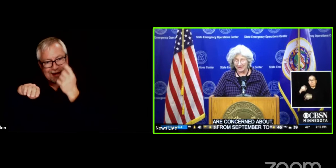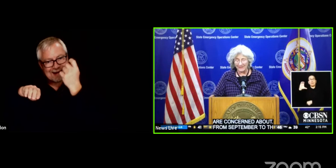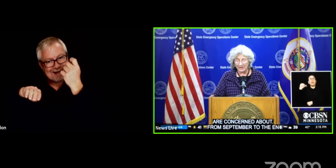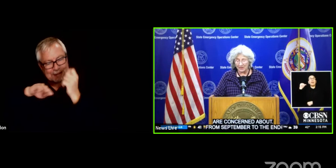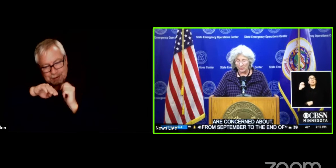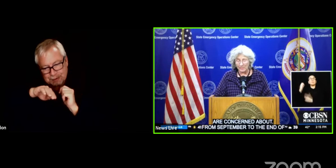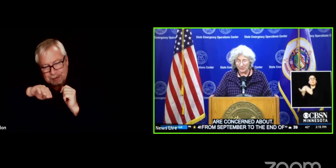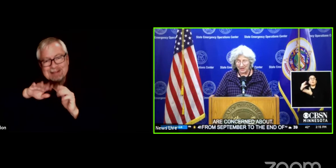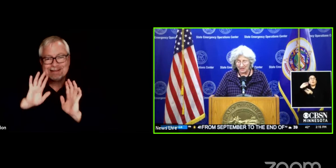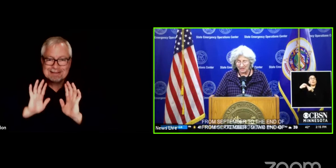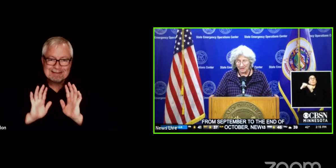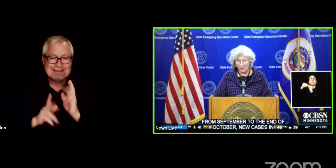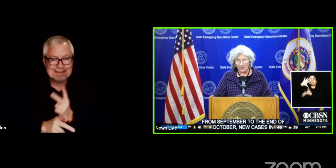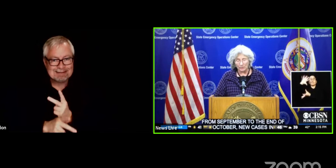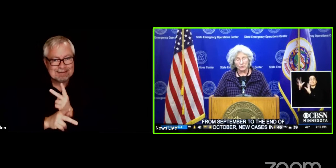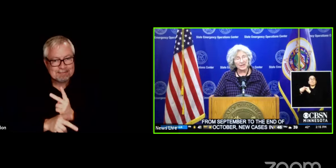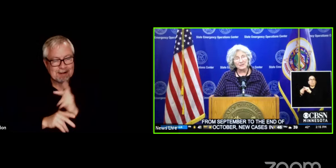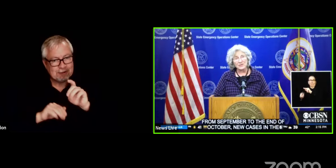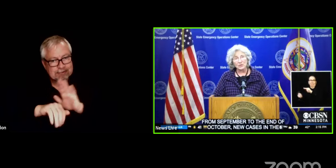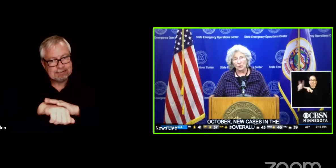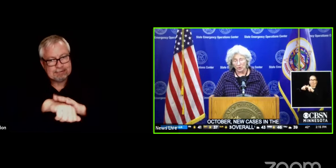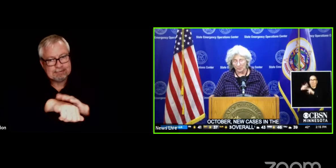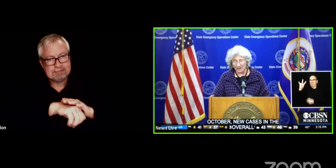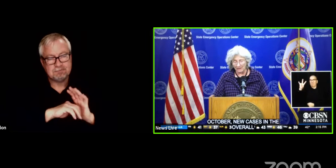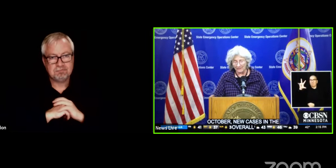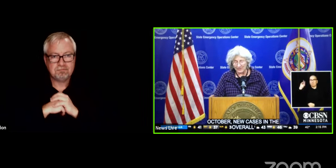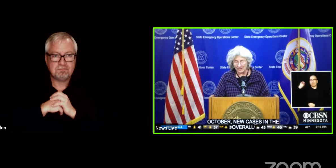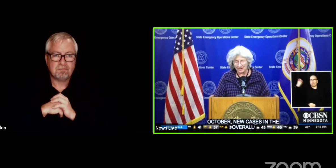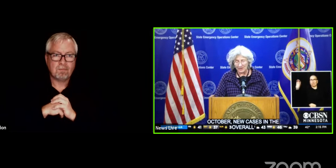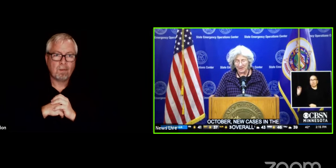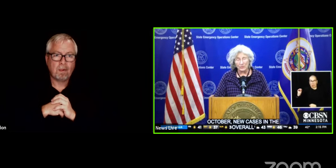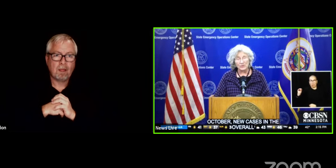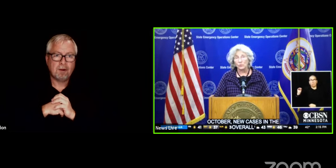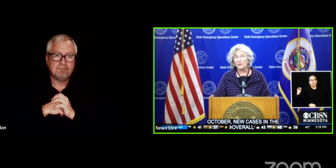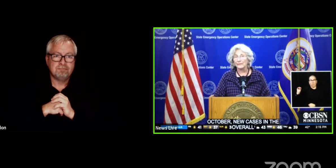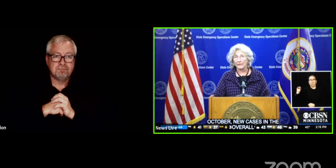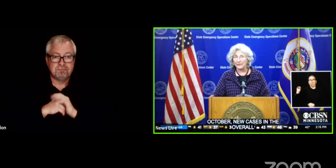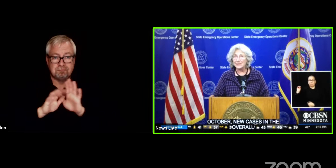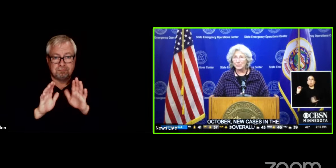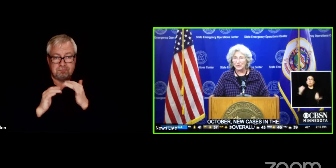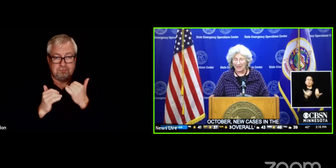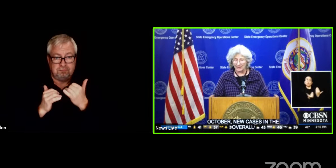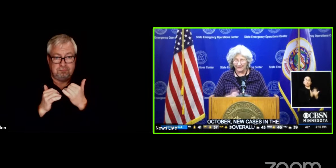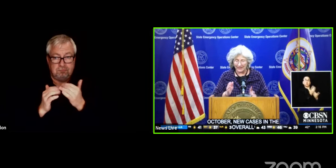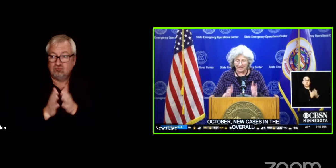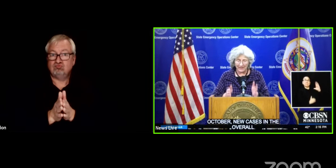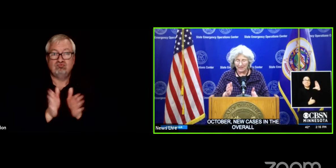73% WHILE NEW CASES IN LONG-TERM CARE FACILITIES INCREASED ONLY 15% IN THAT SAME